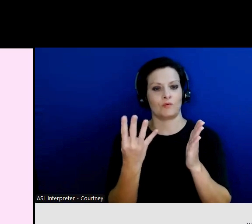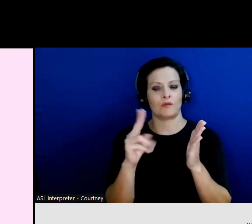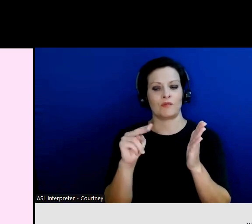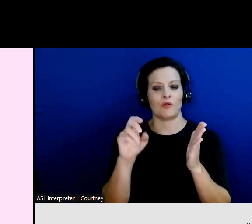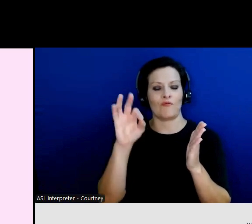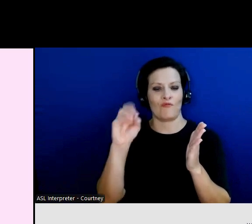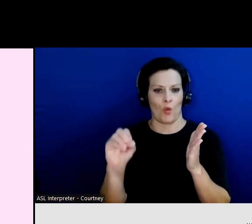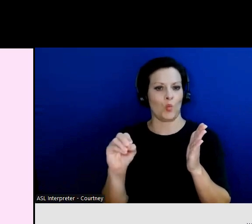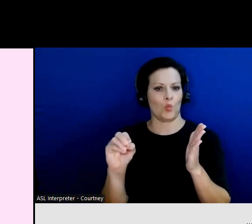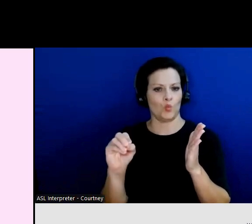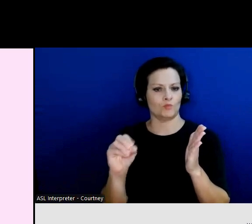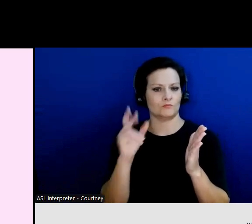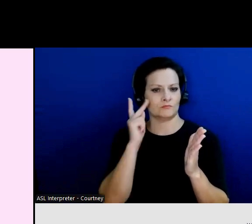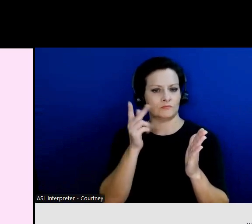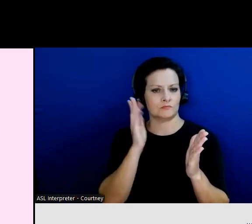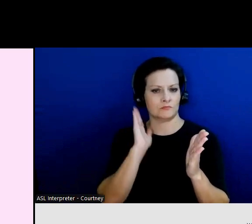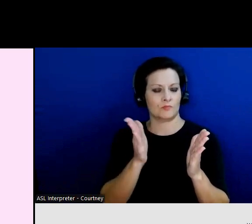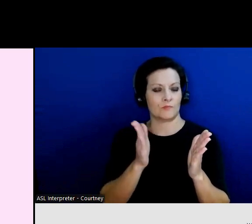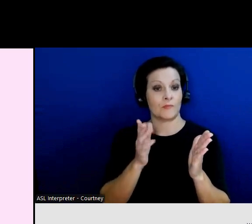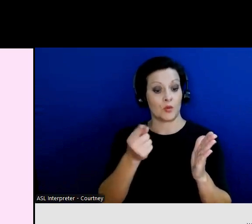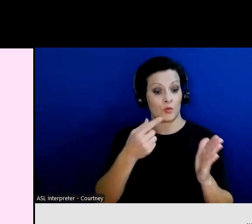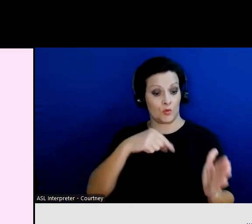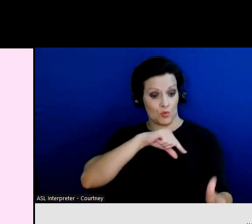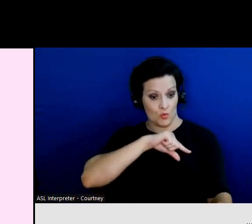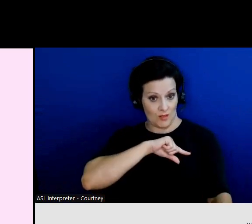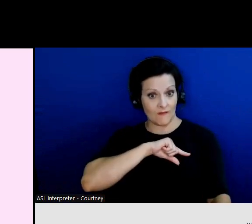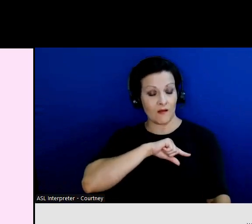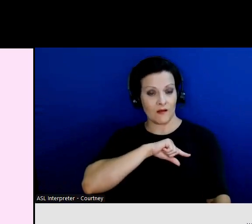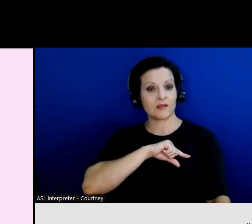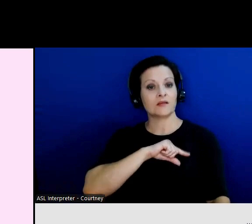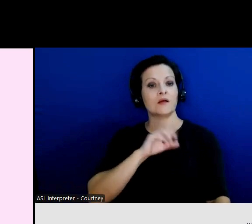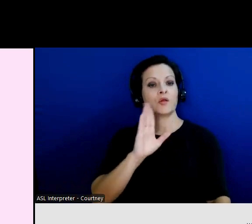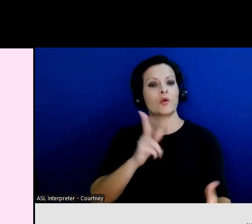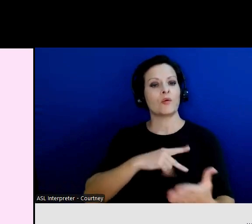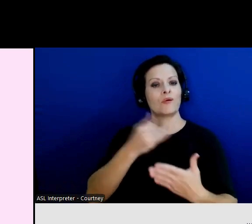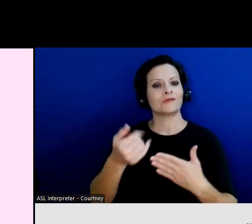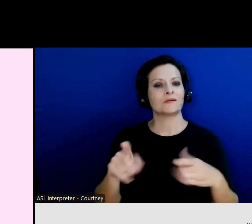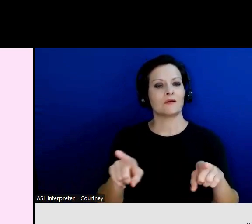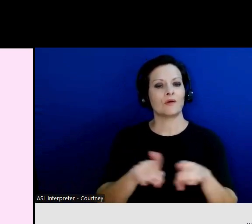In addition to being an eligible applicant, your project must include a partnership with